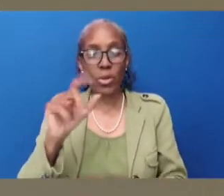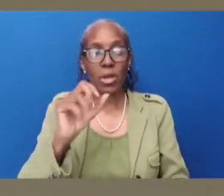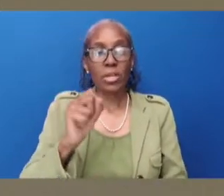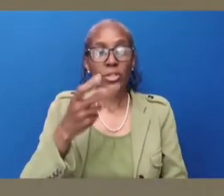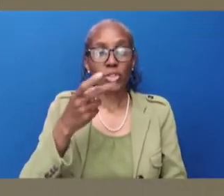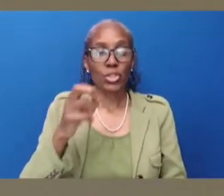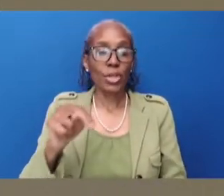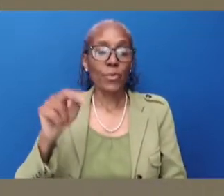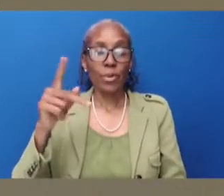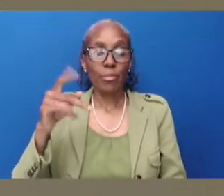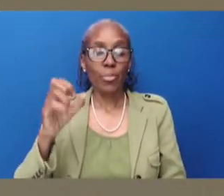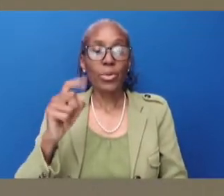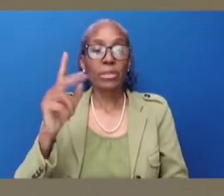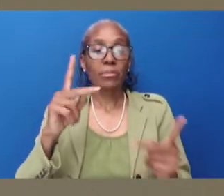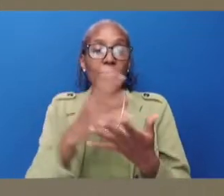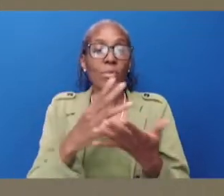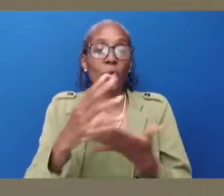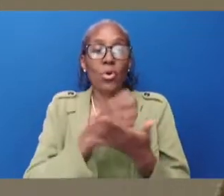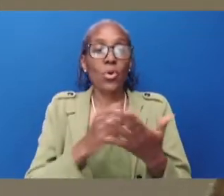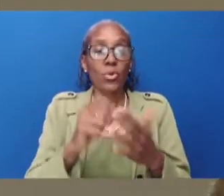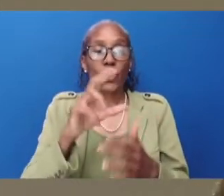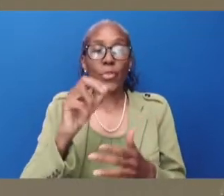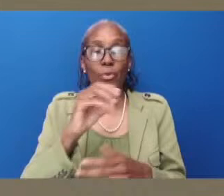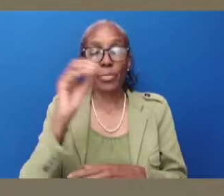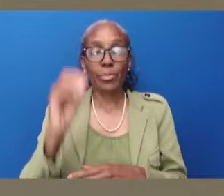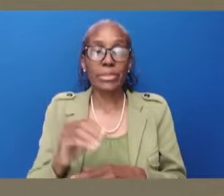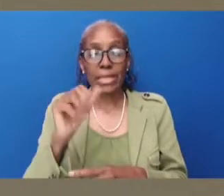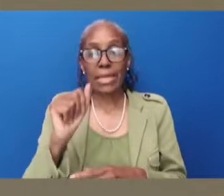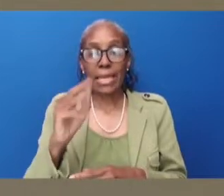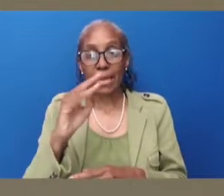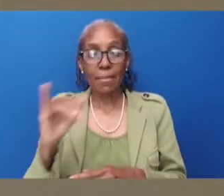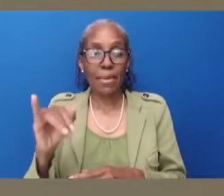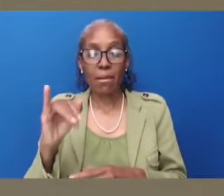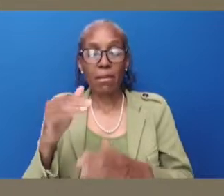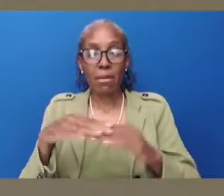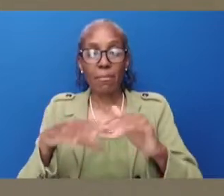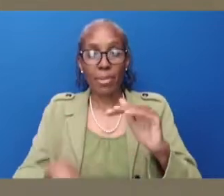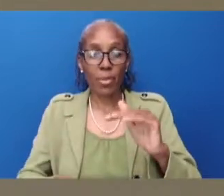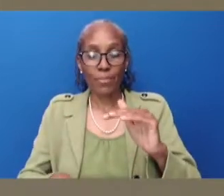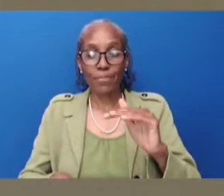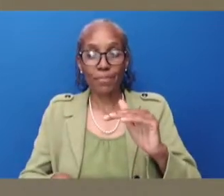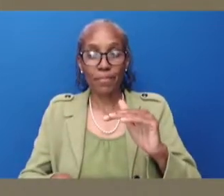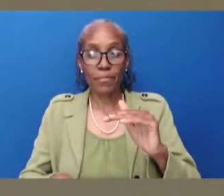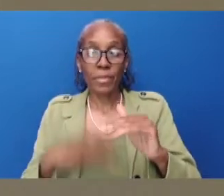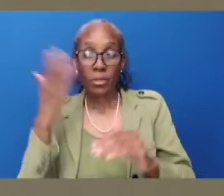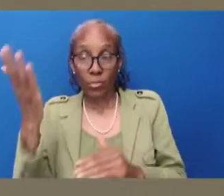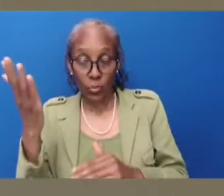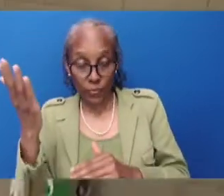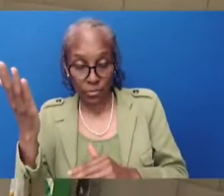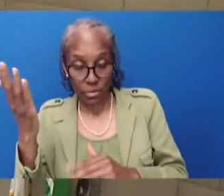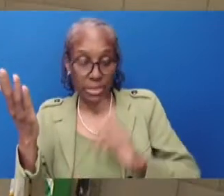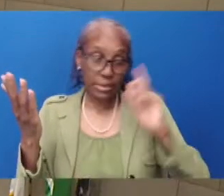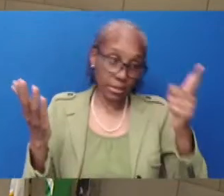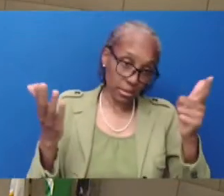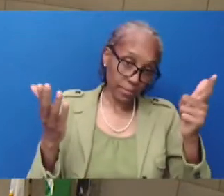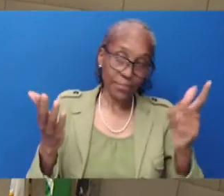28 AFFORDABLE RENTAL UNITS AT SHARON POINTE, AVAILABLE TO HOUSEHOLDS EARNING 30% AMI AND